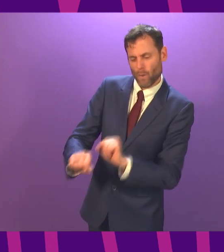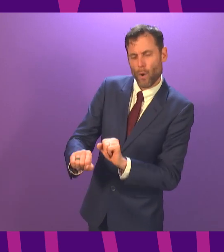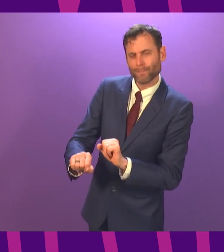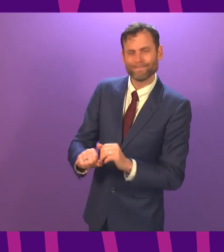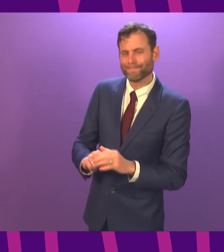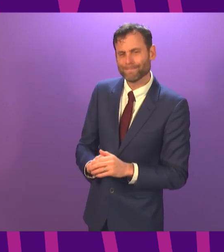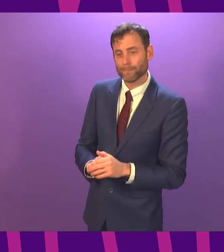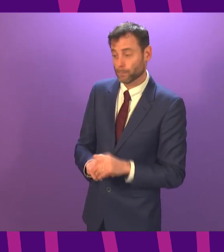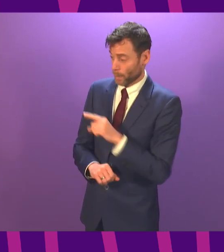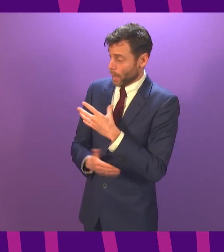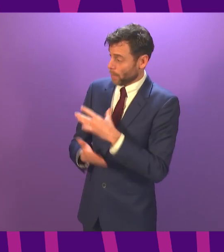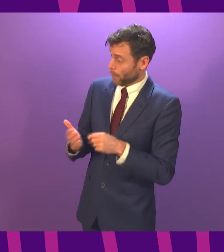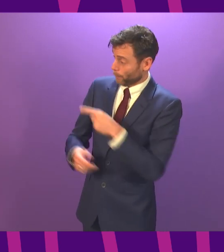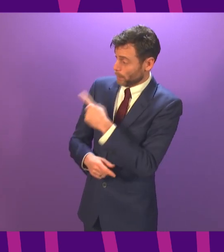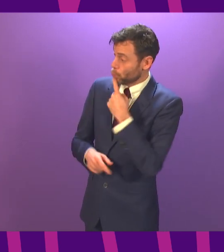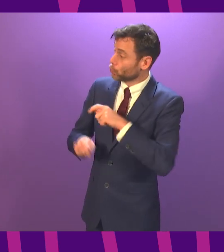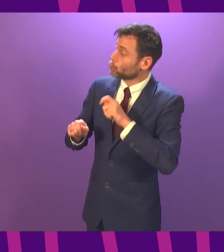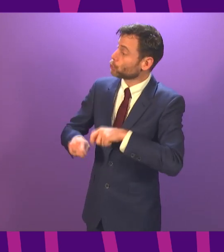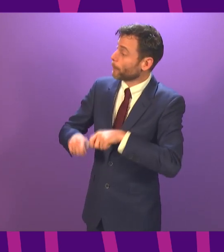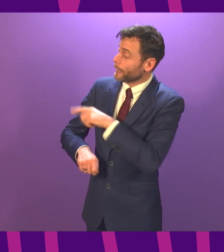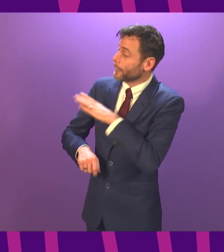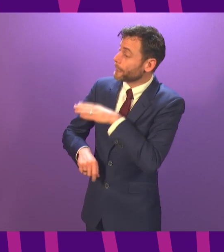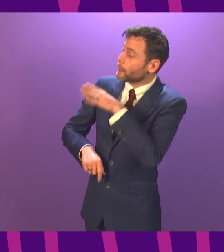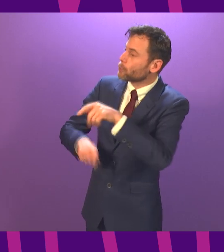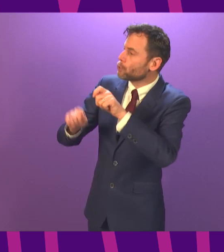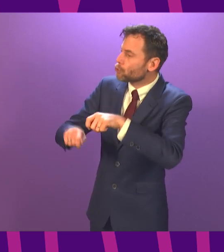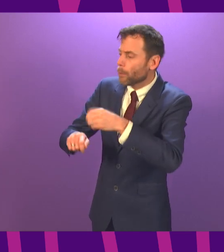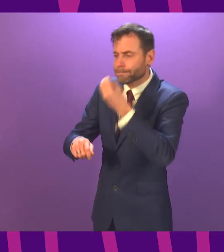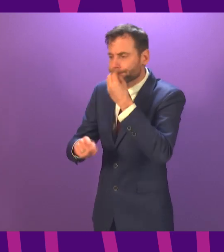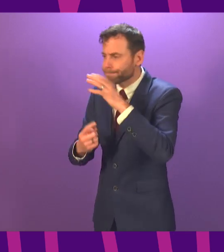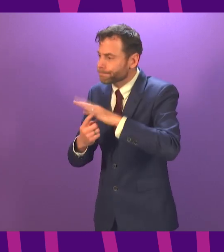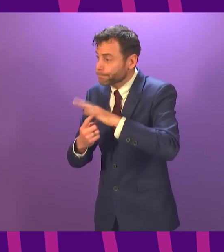that the member used, of essential shopping being required from over the border, essential